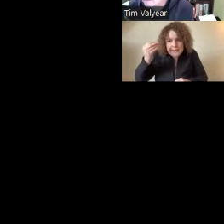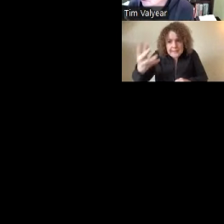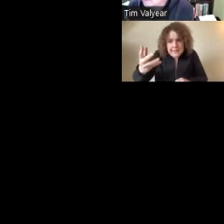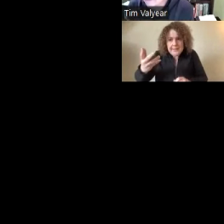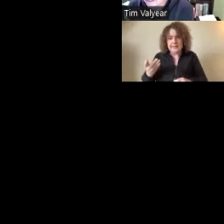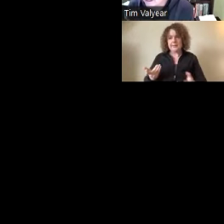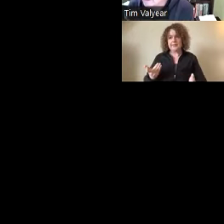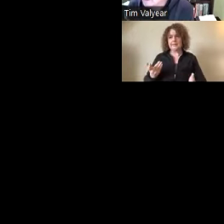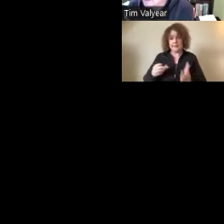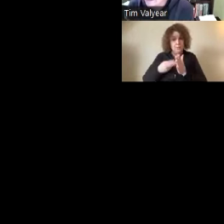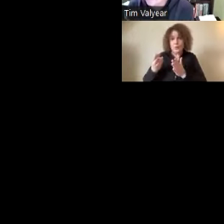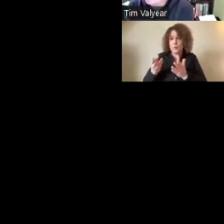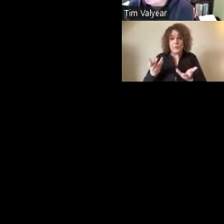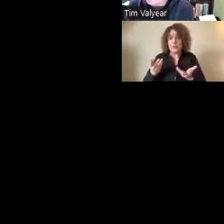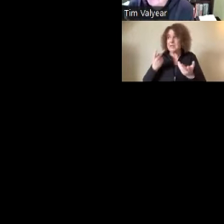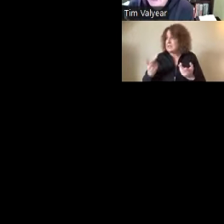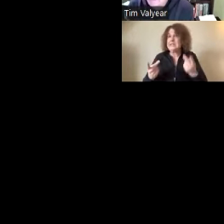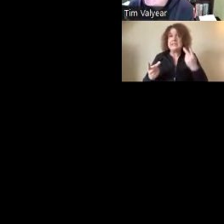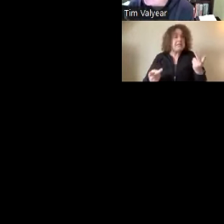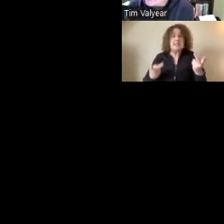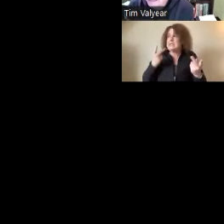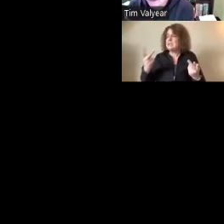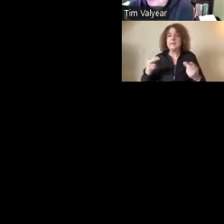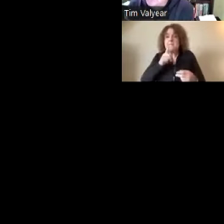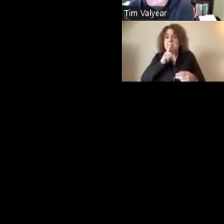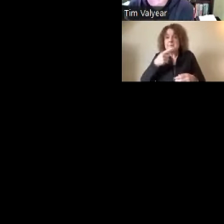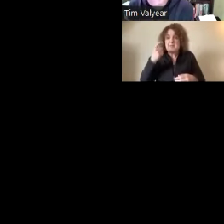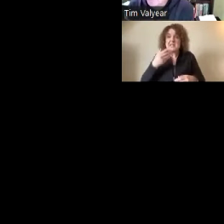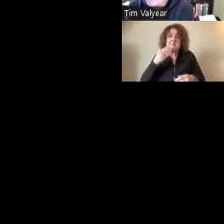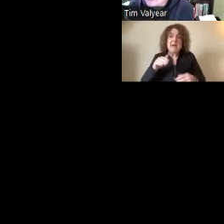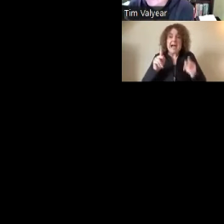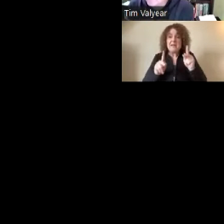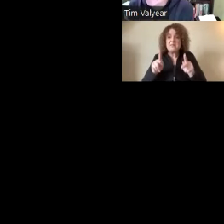wanted to feel bad leaving work. And I feel bad every